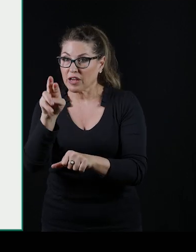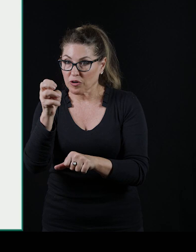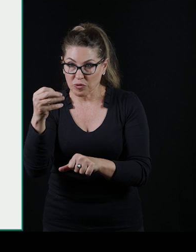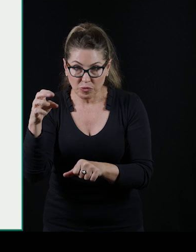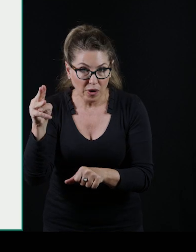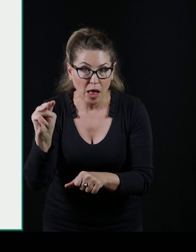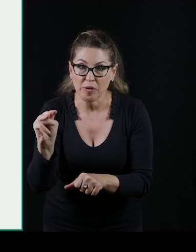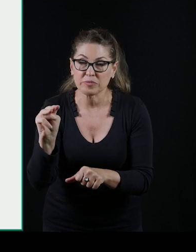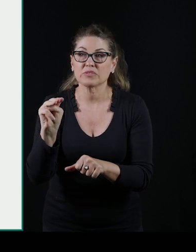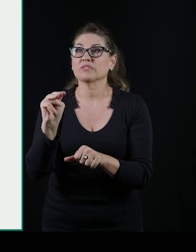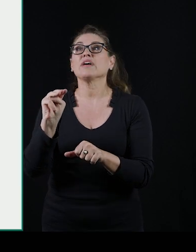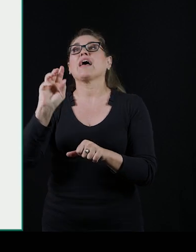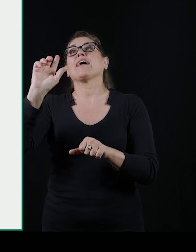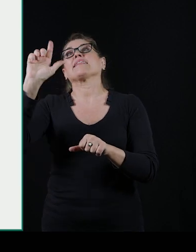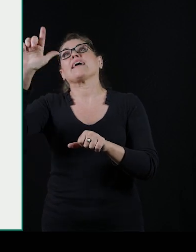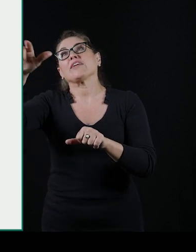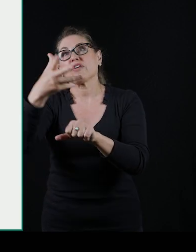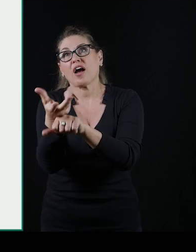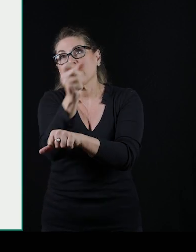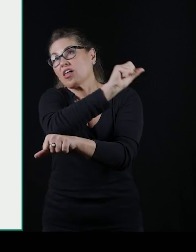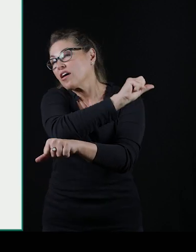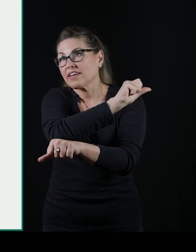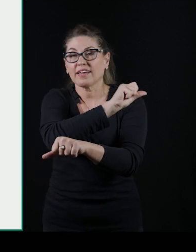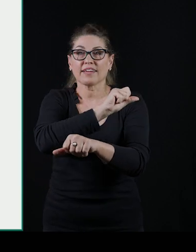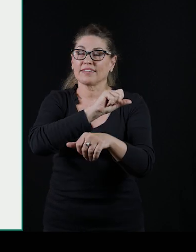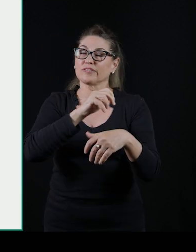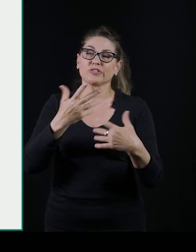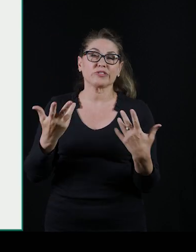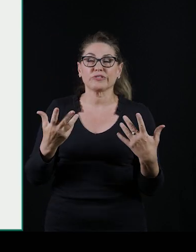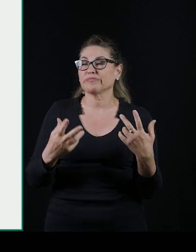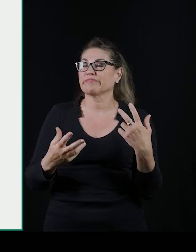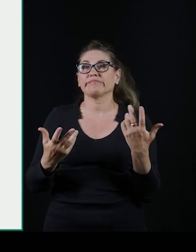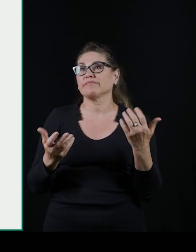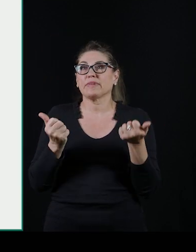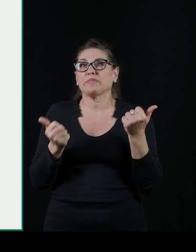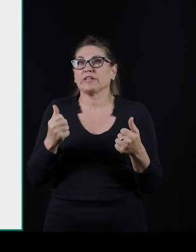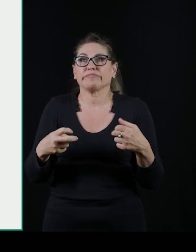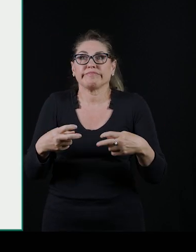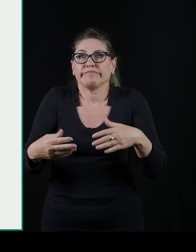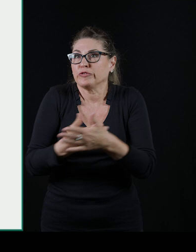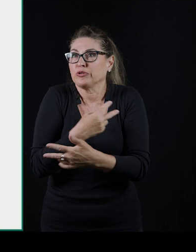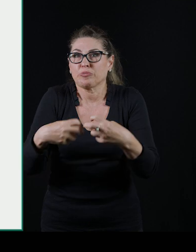while they're migrating and unlocking them later and that would have just been a whole new source of potential bugs.